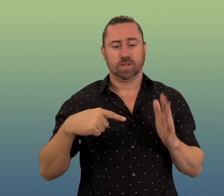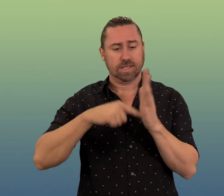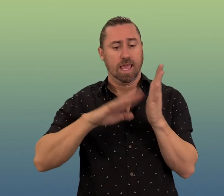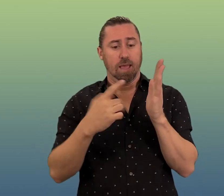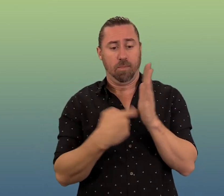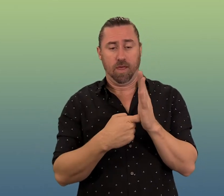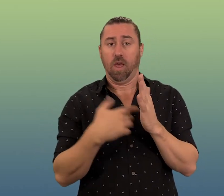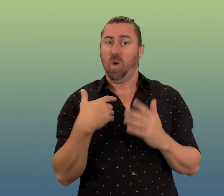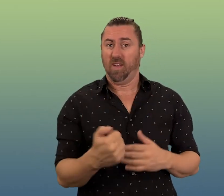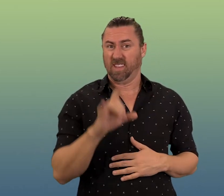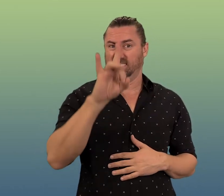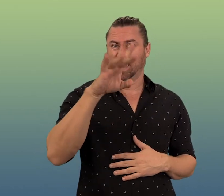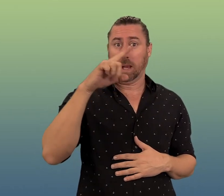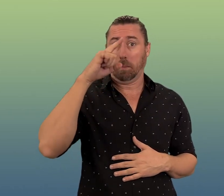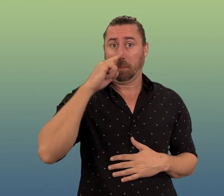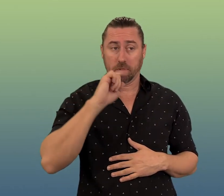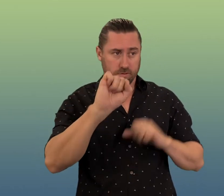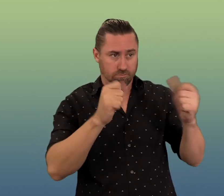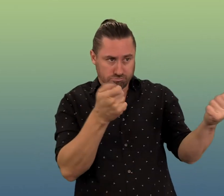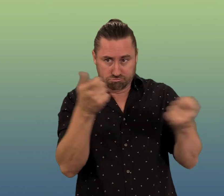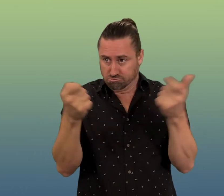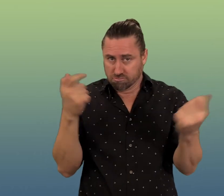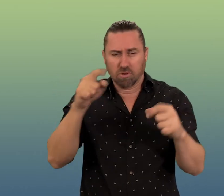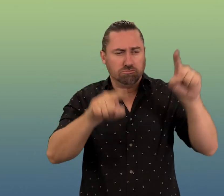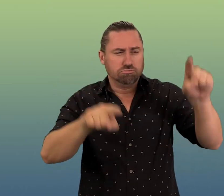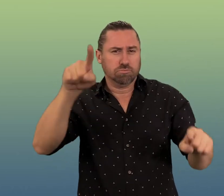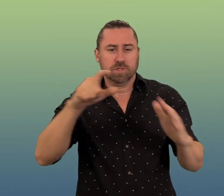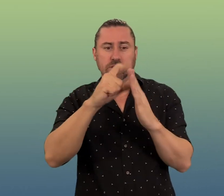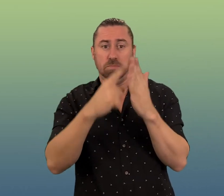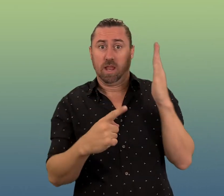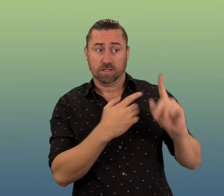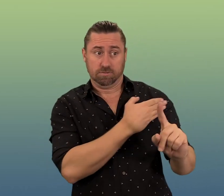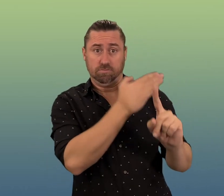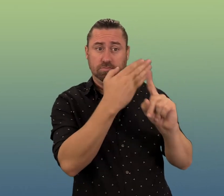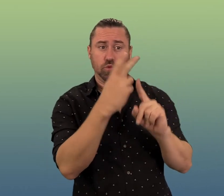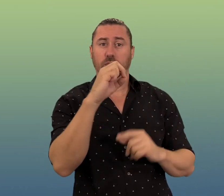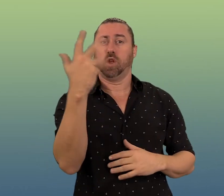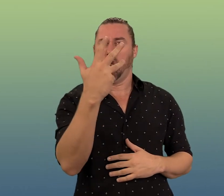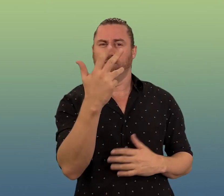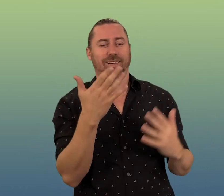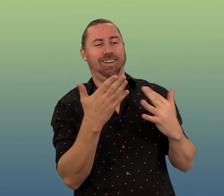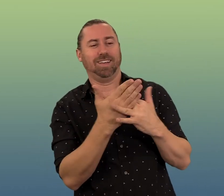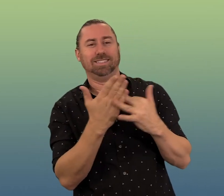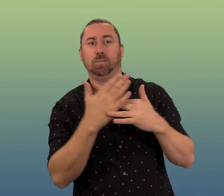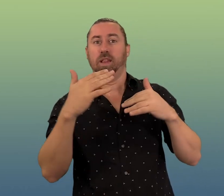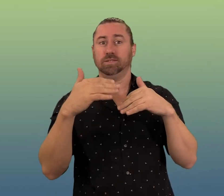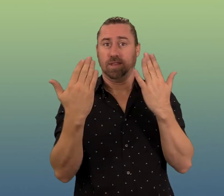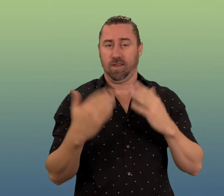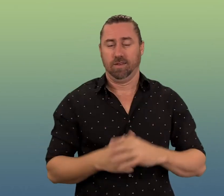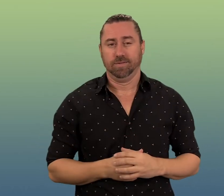TMR hosted 10 people with varying levels of disability for 2019 accessibility day.